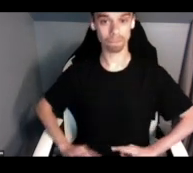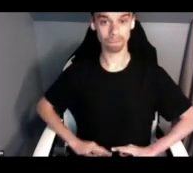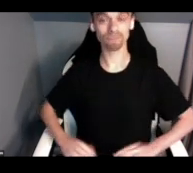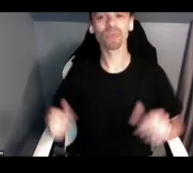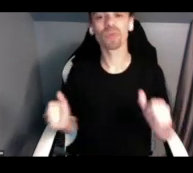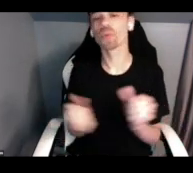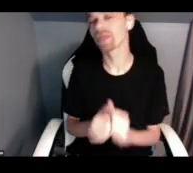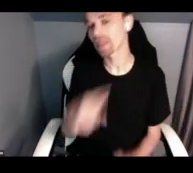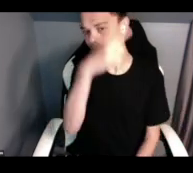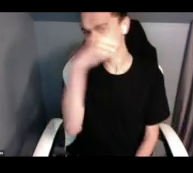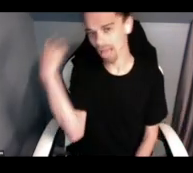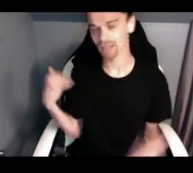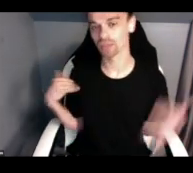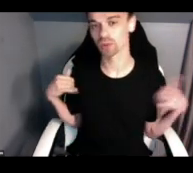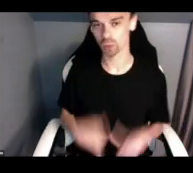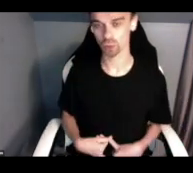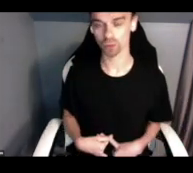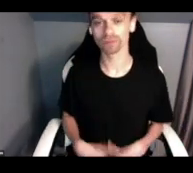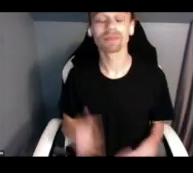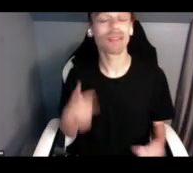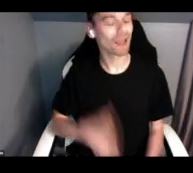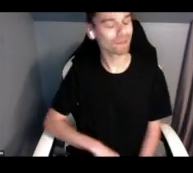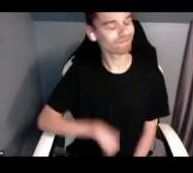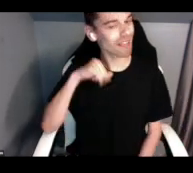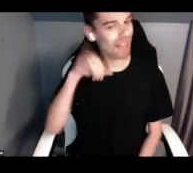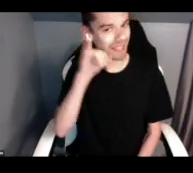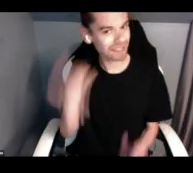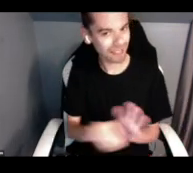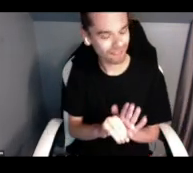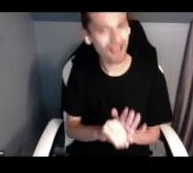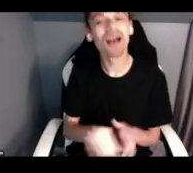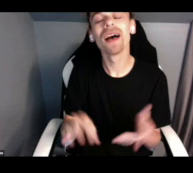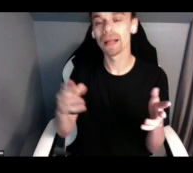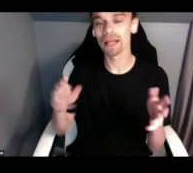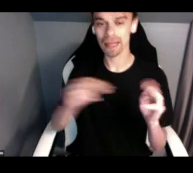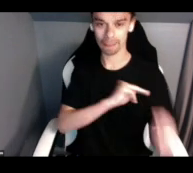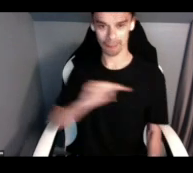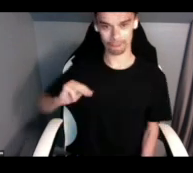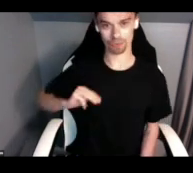I proudly identify as a member of the disability community.